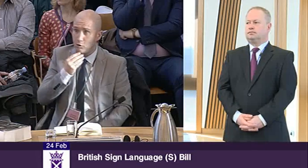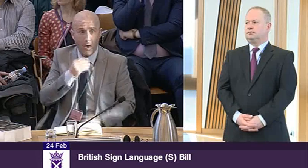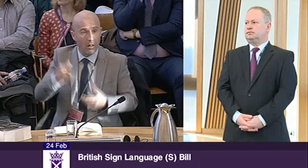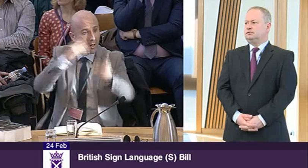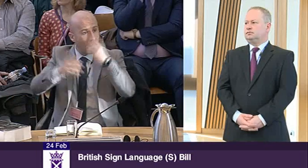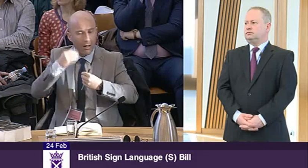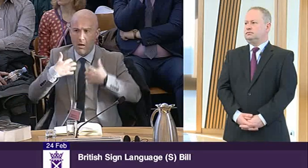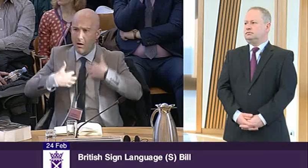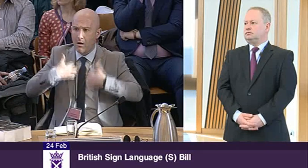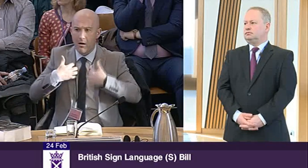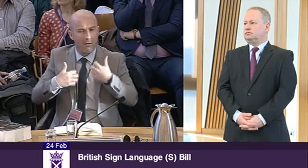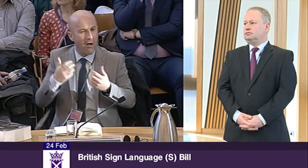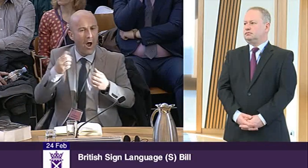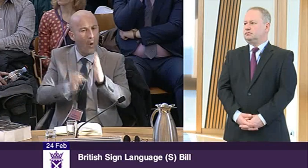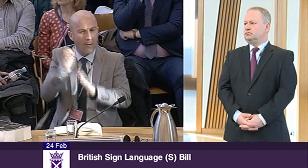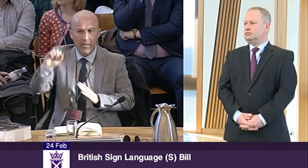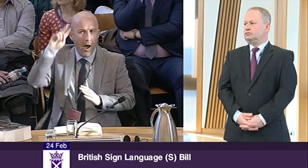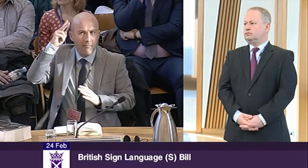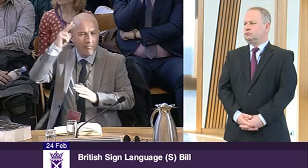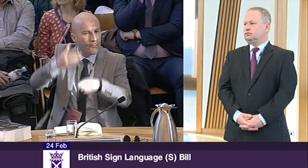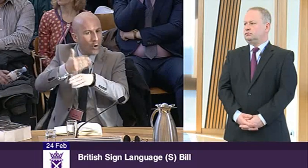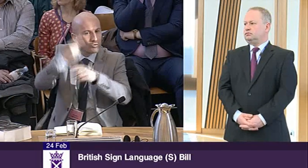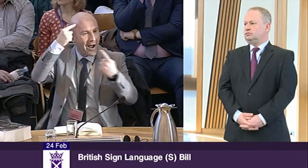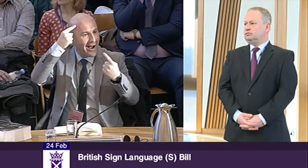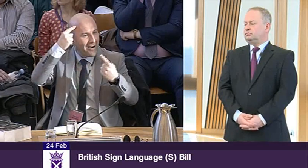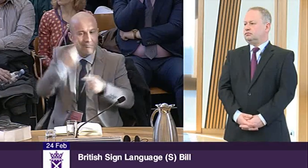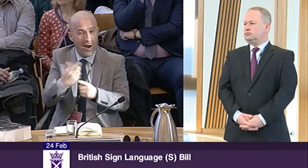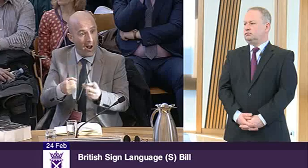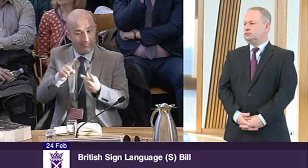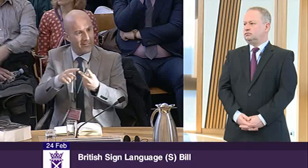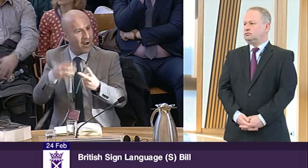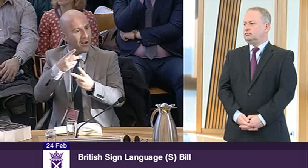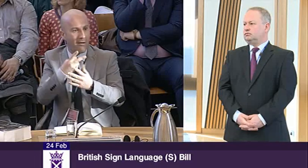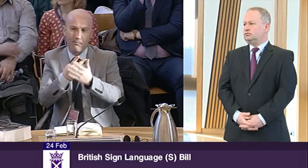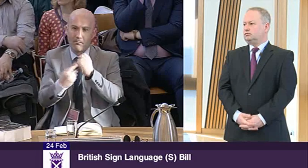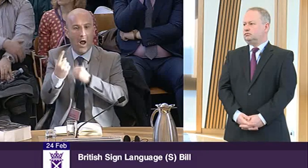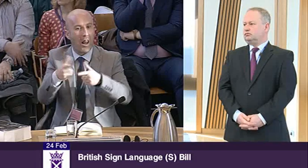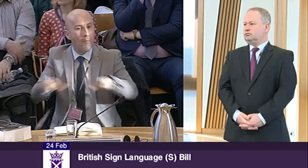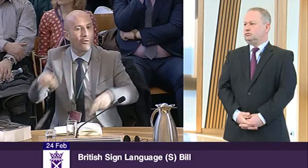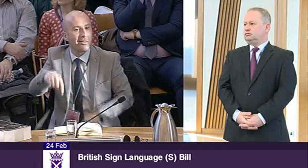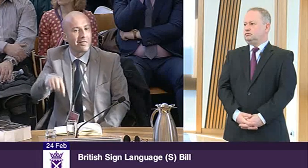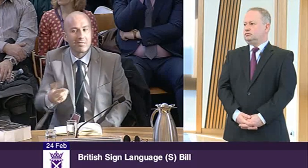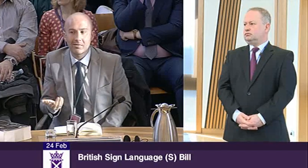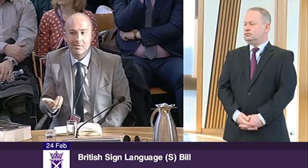I think that having BSL on the curriculum, for example, would improve the awareness of